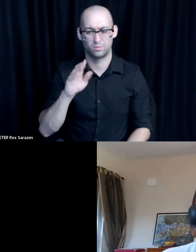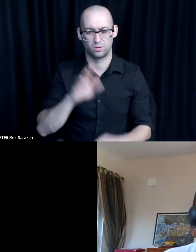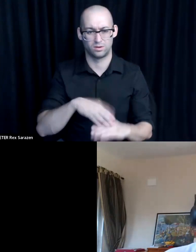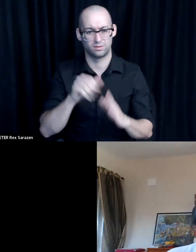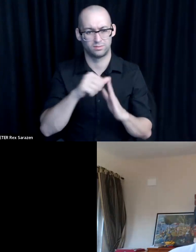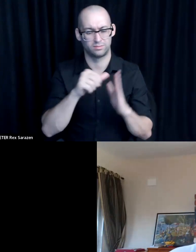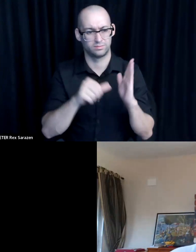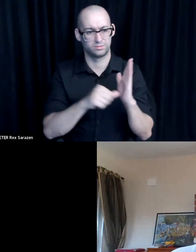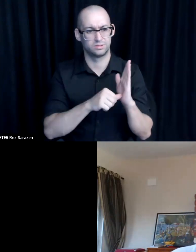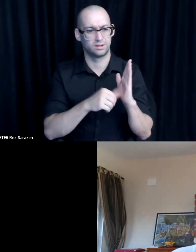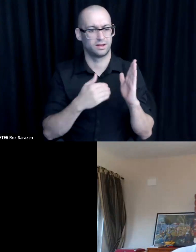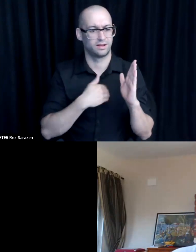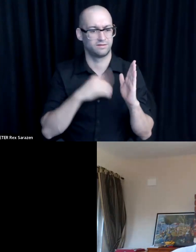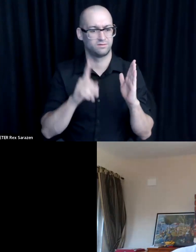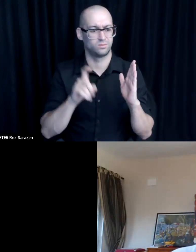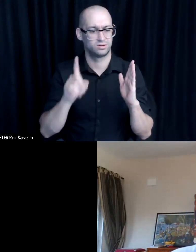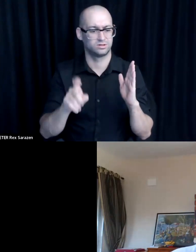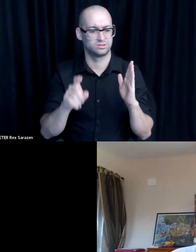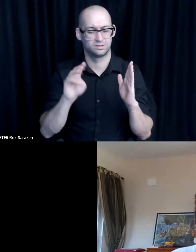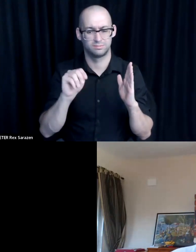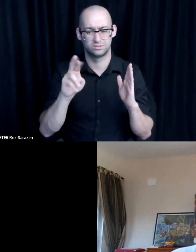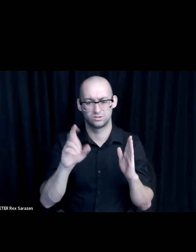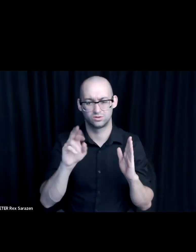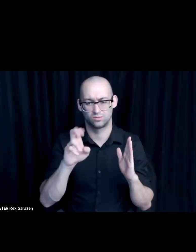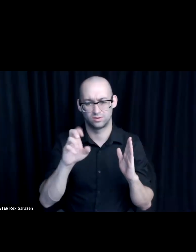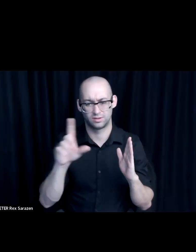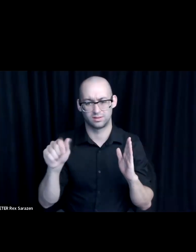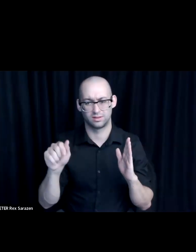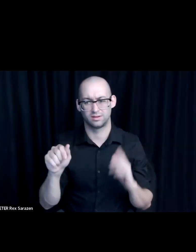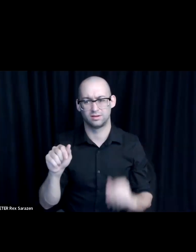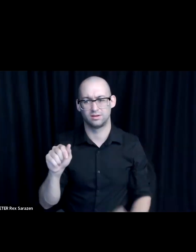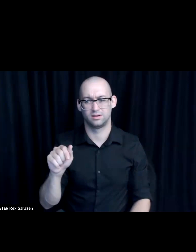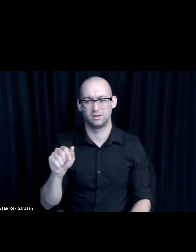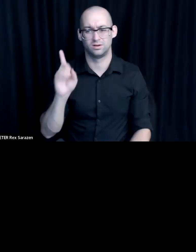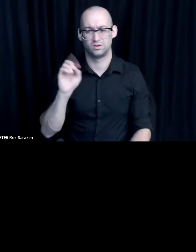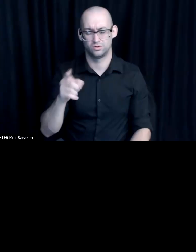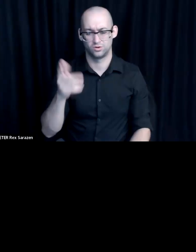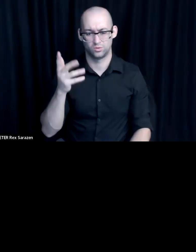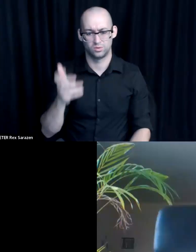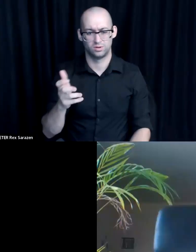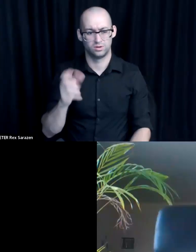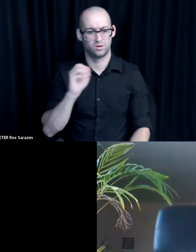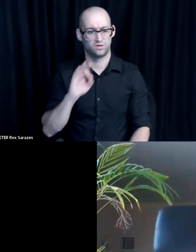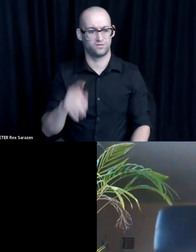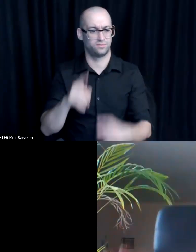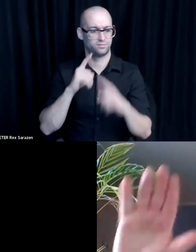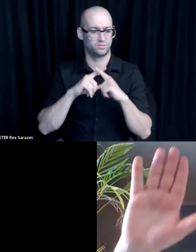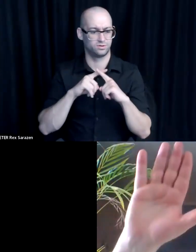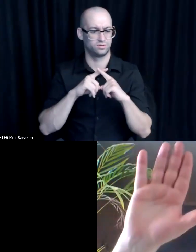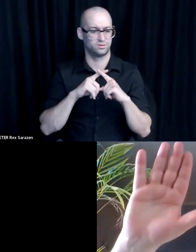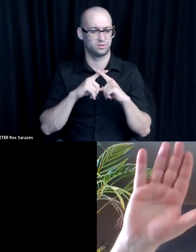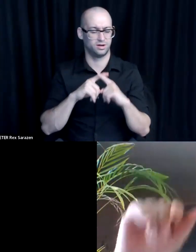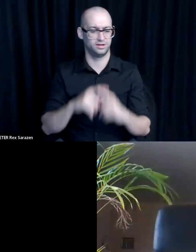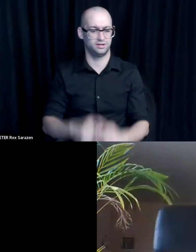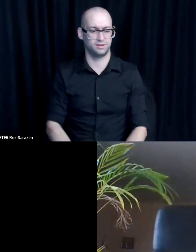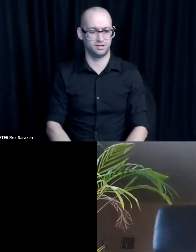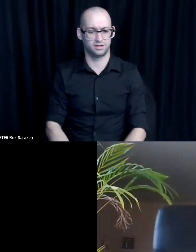we do have a question, Mr. Carella, do you want to come off mute and ask the question here? Yes,